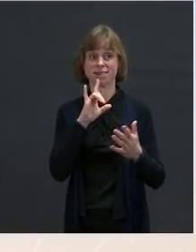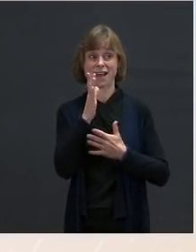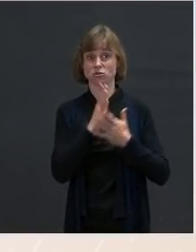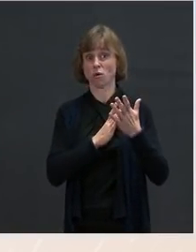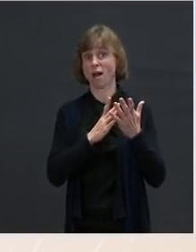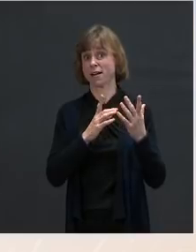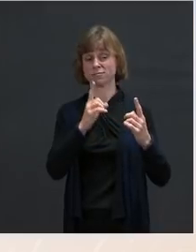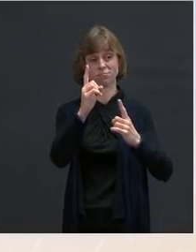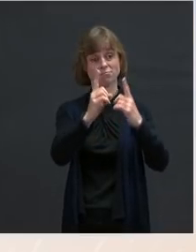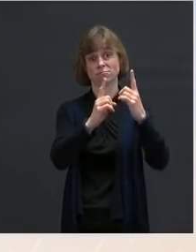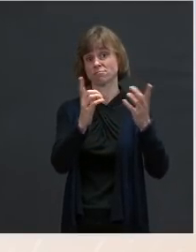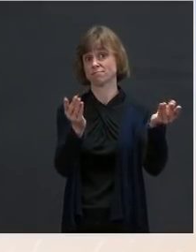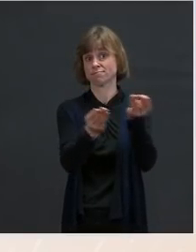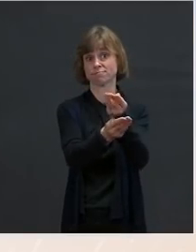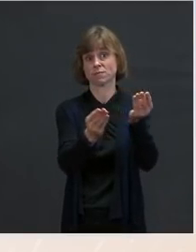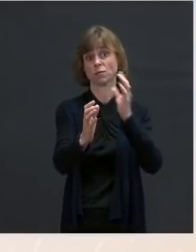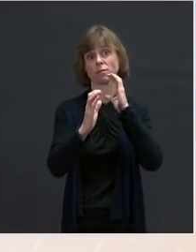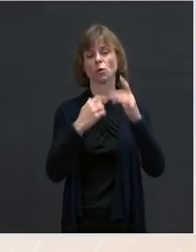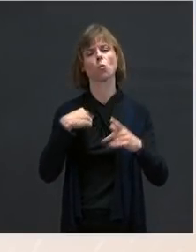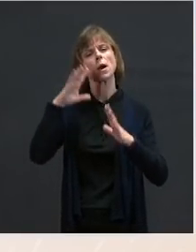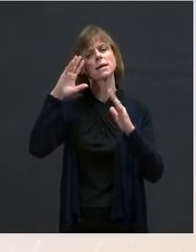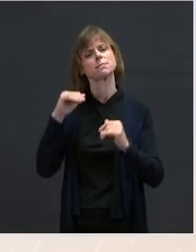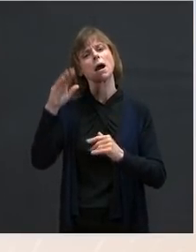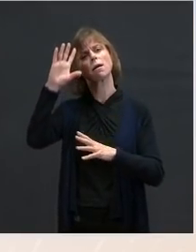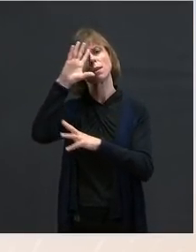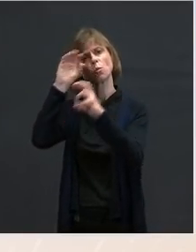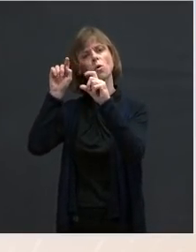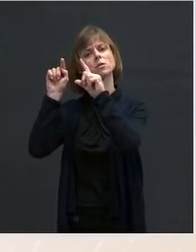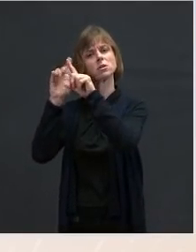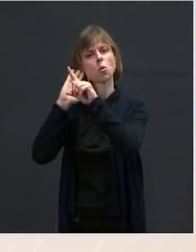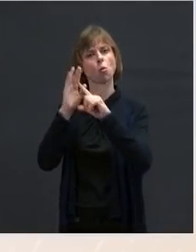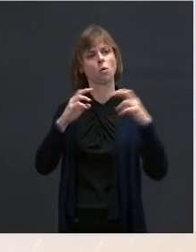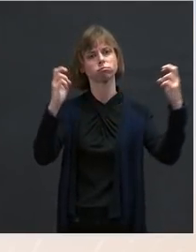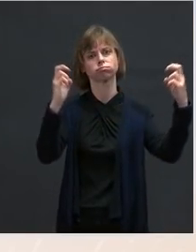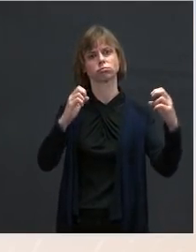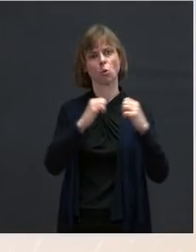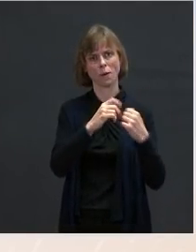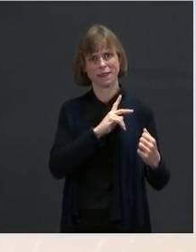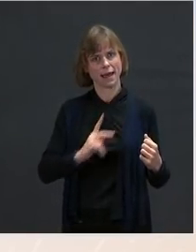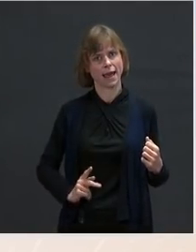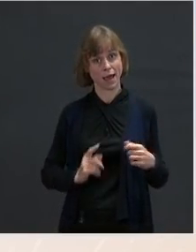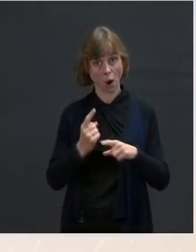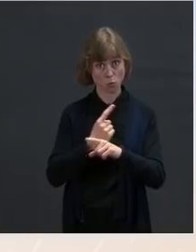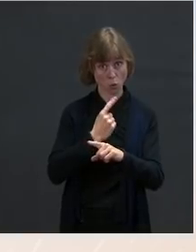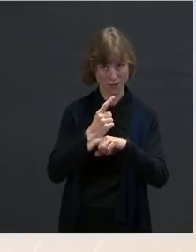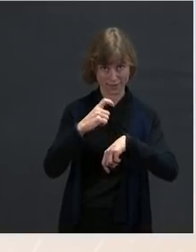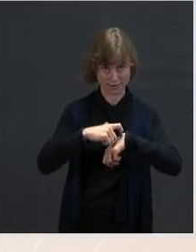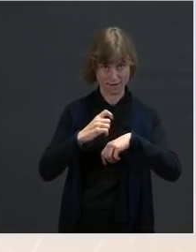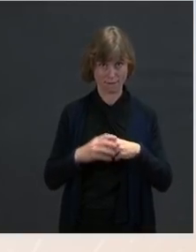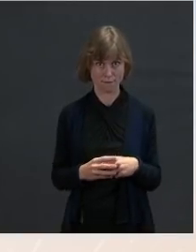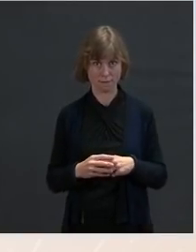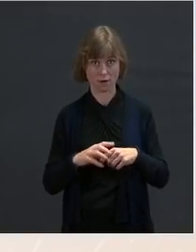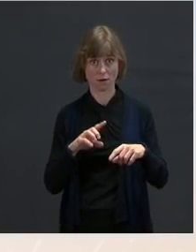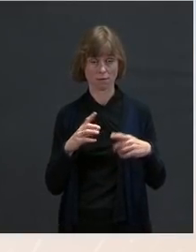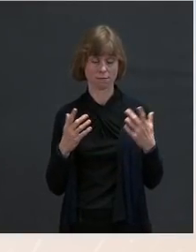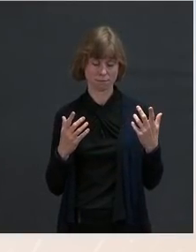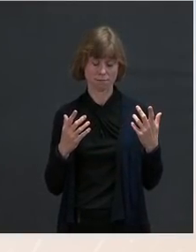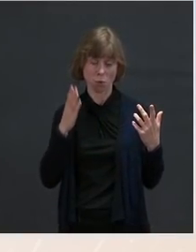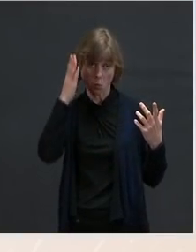We expect the President will have a conversation with the King at an appropriate time. But there are other components, as you know, of our relationship,